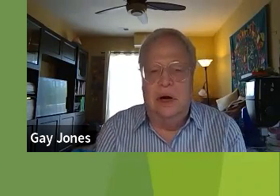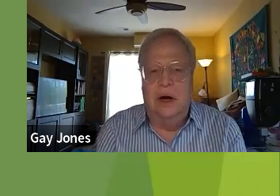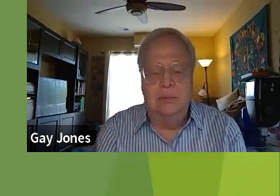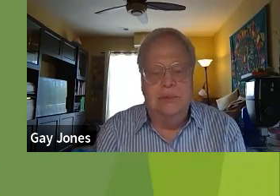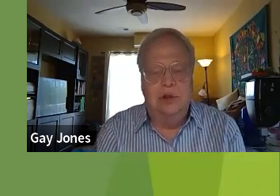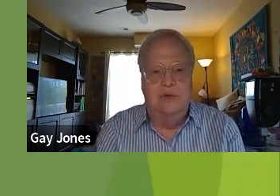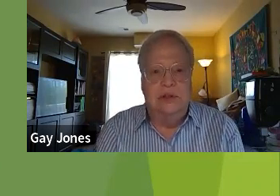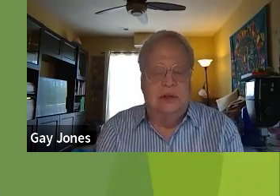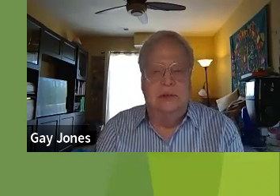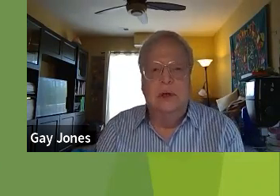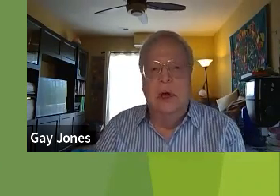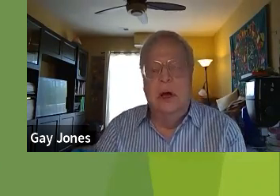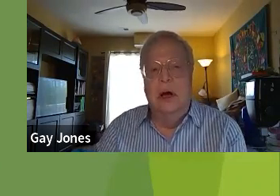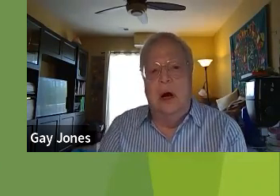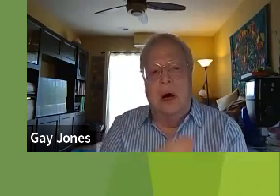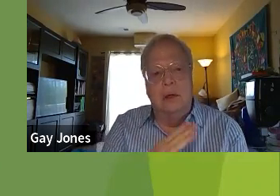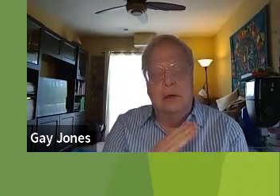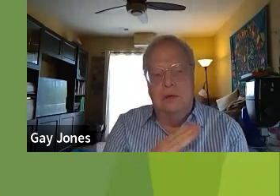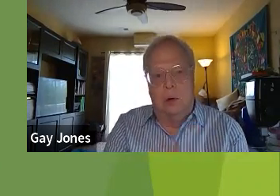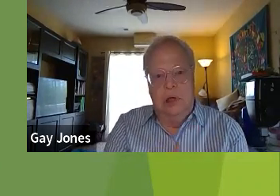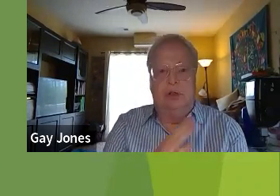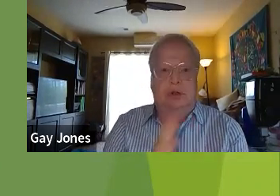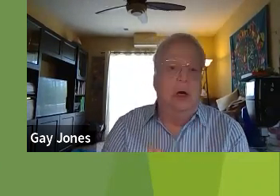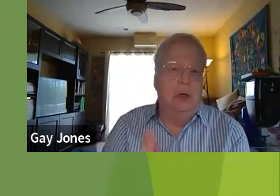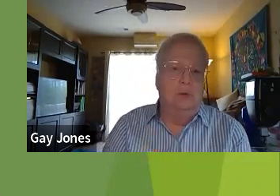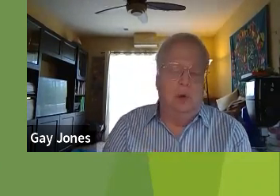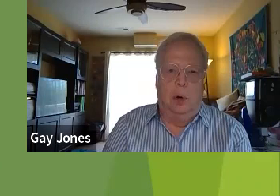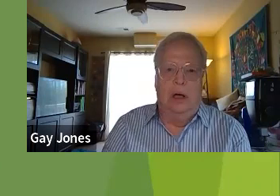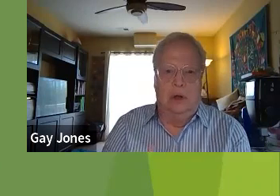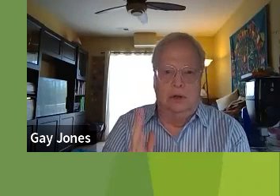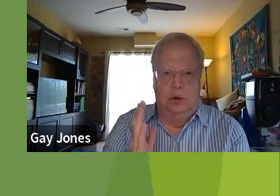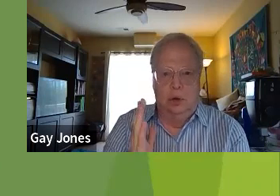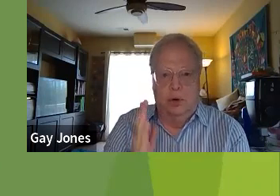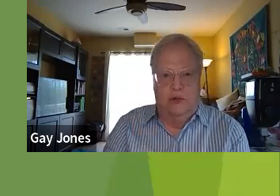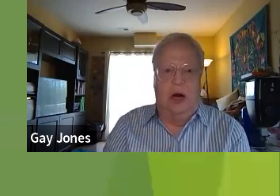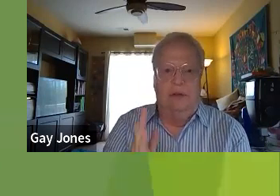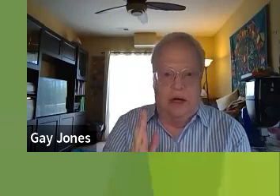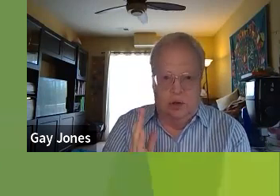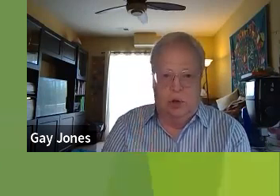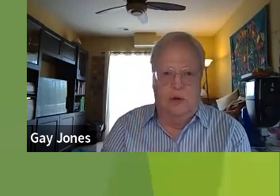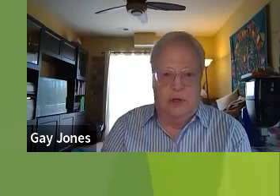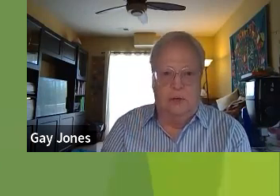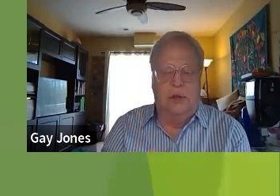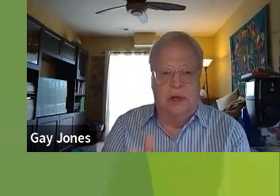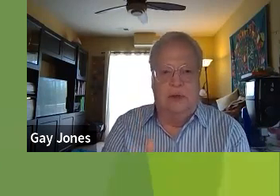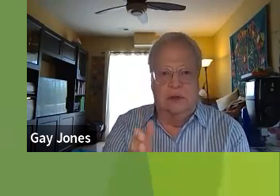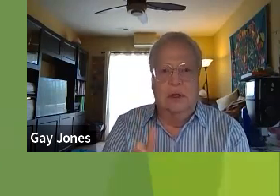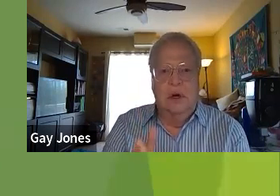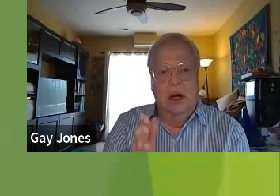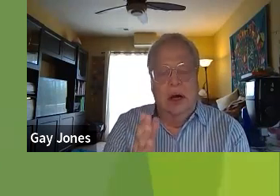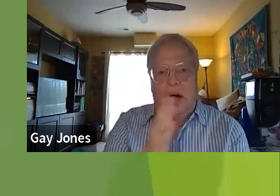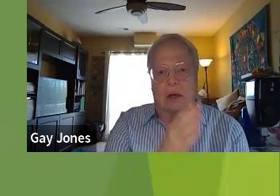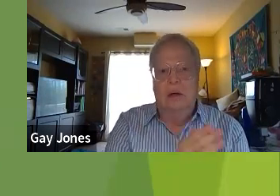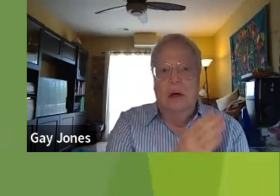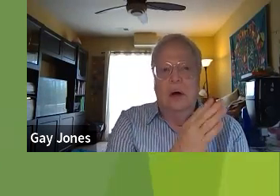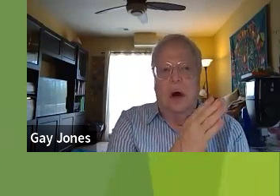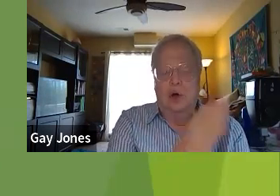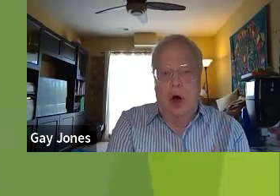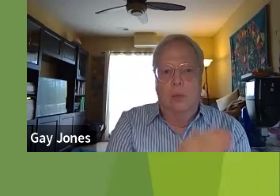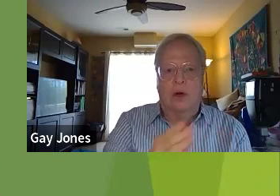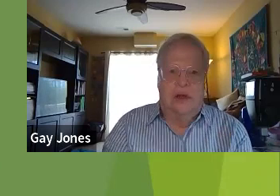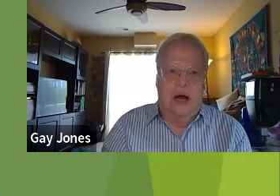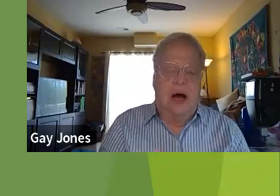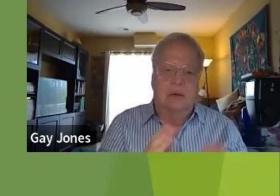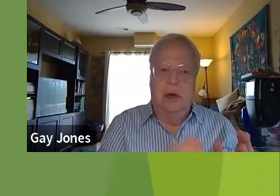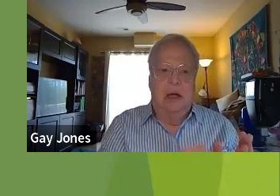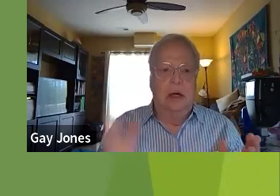And so each state is required to provide that service within, and along with that, like